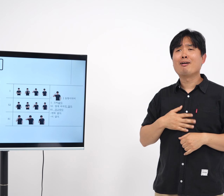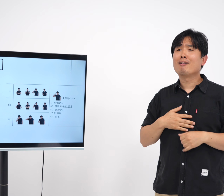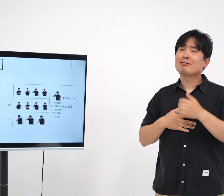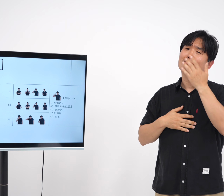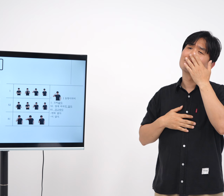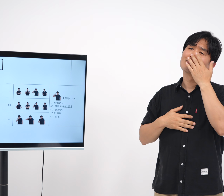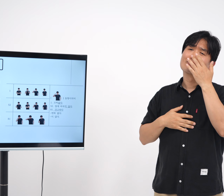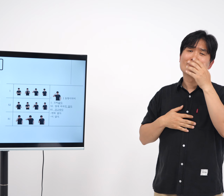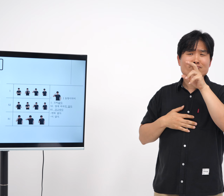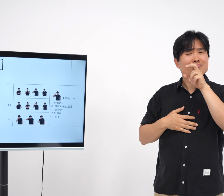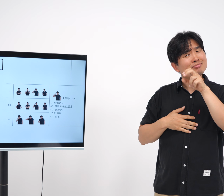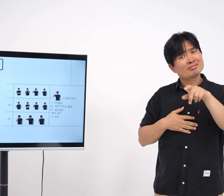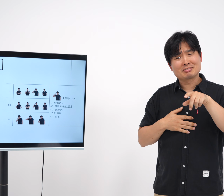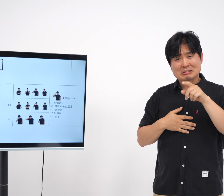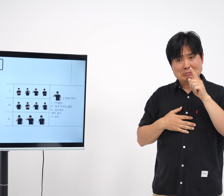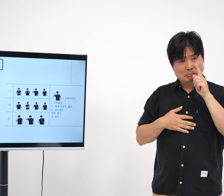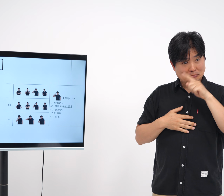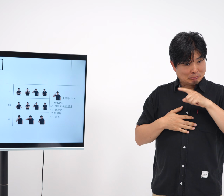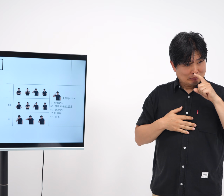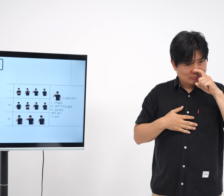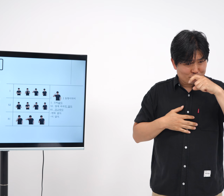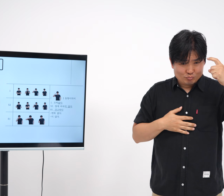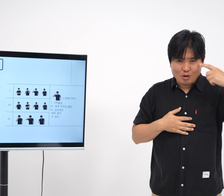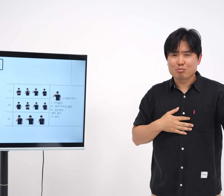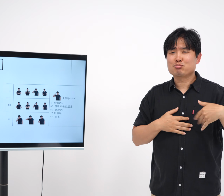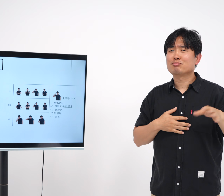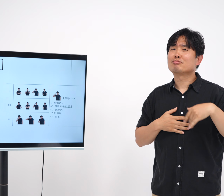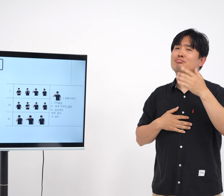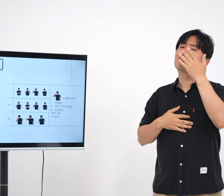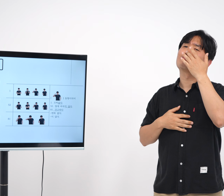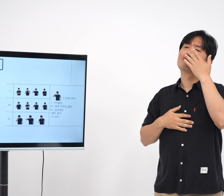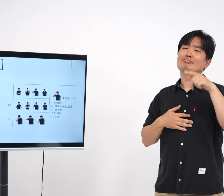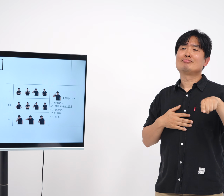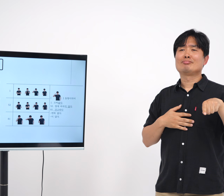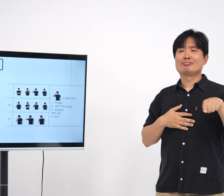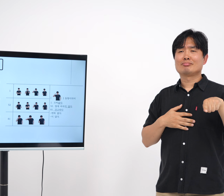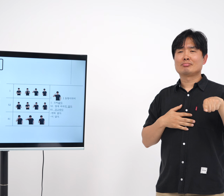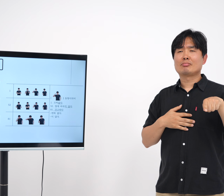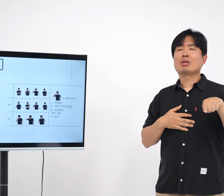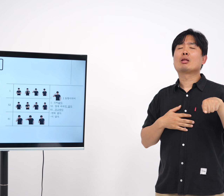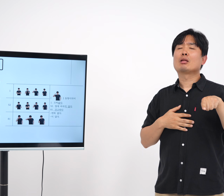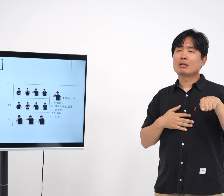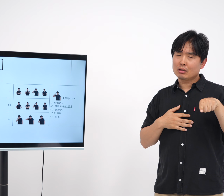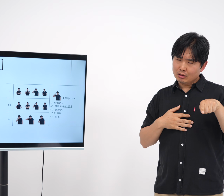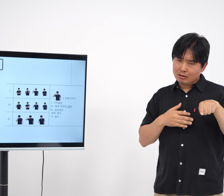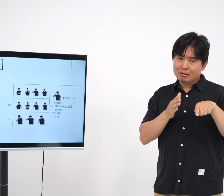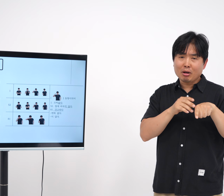is a very common expression. The rat doesn't have a dirty or bad feeling,